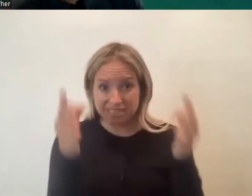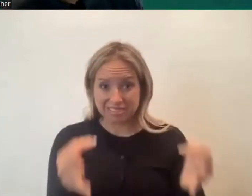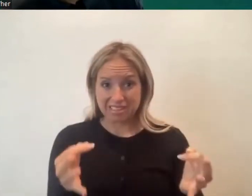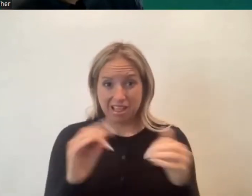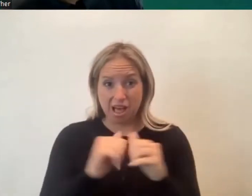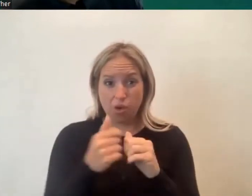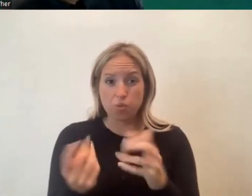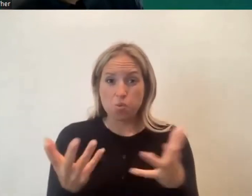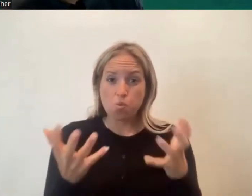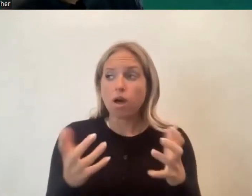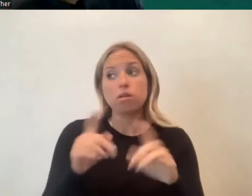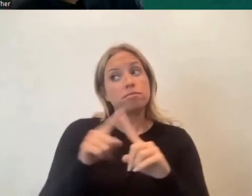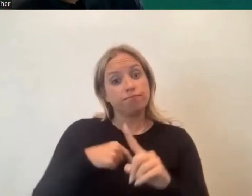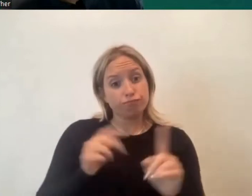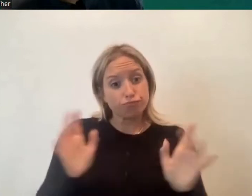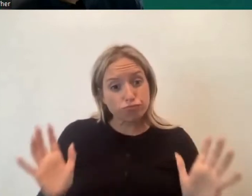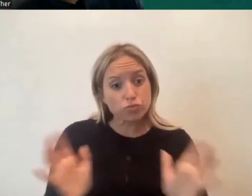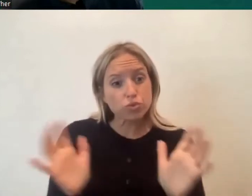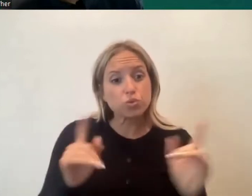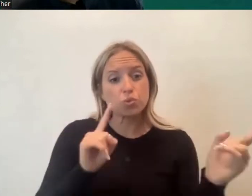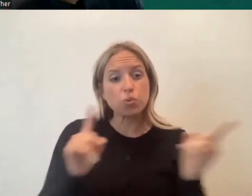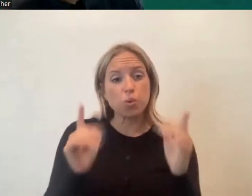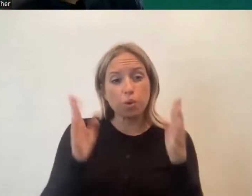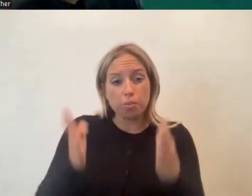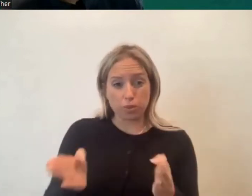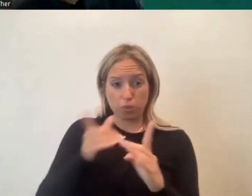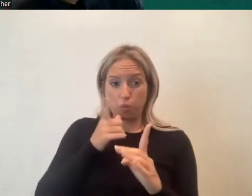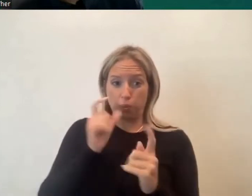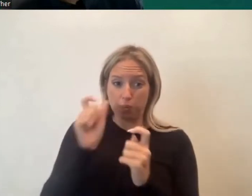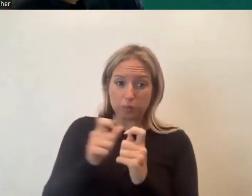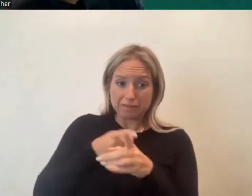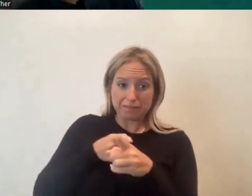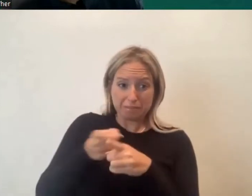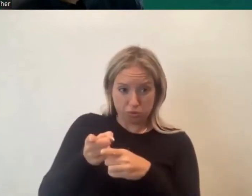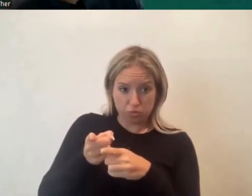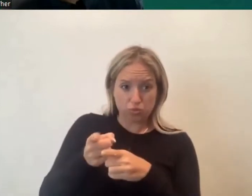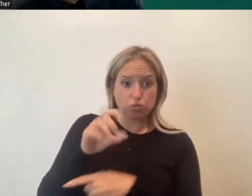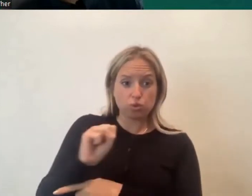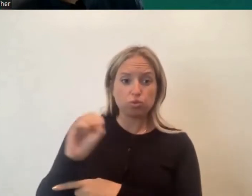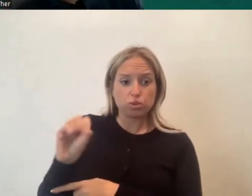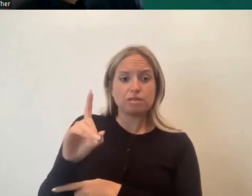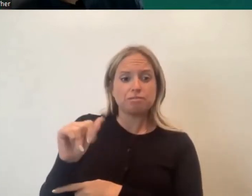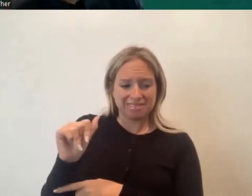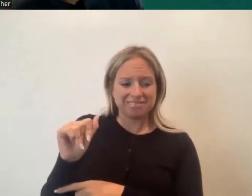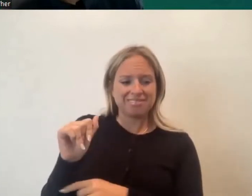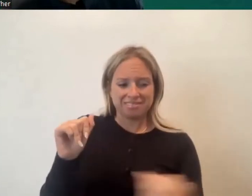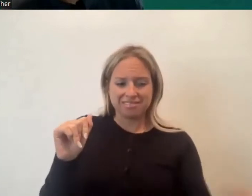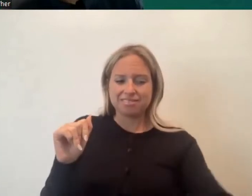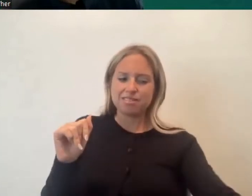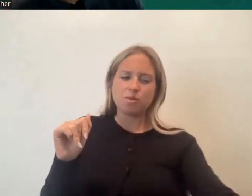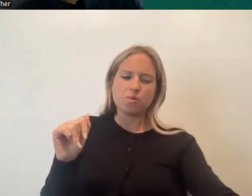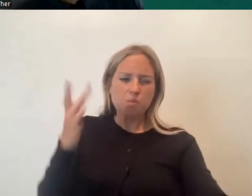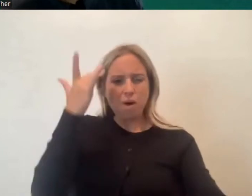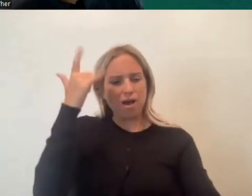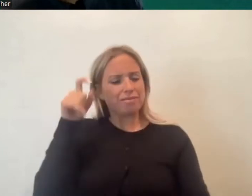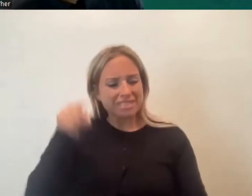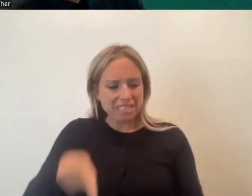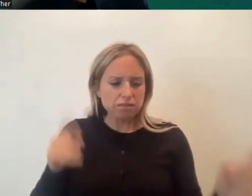I would encourage you to go to somebody who specializes in Social Security Disability. It is a complicated area of law.